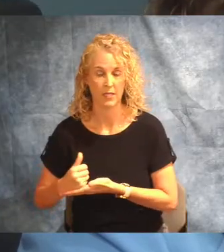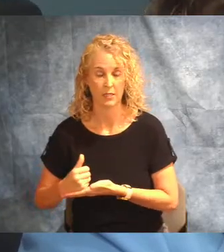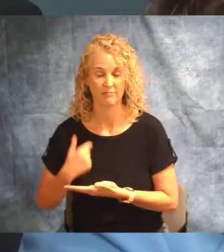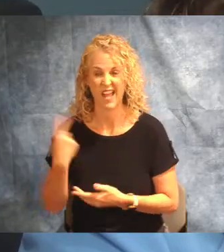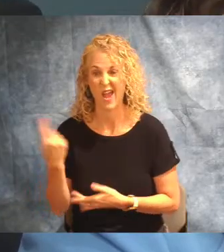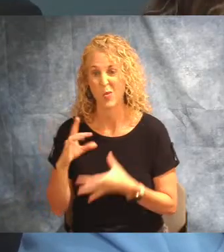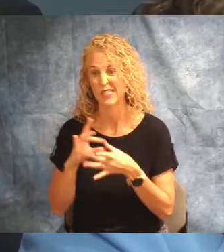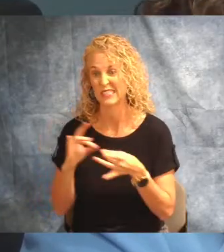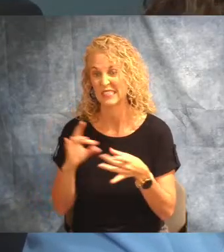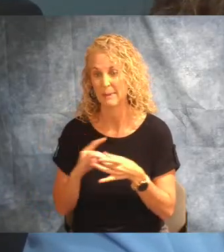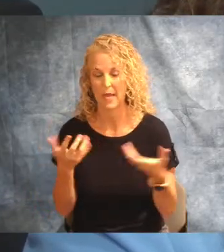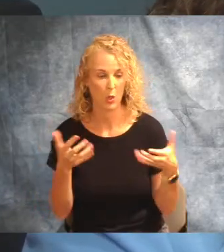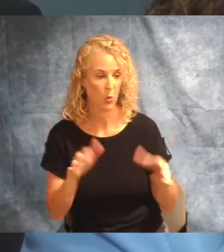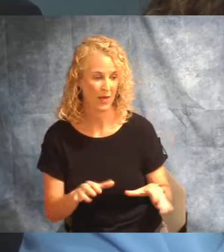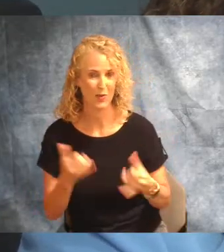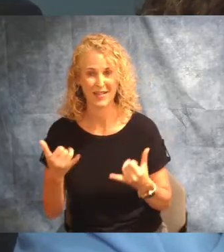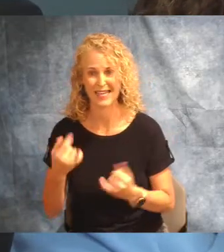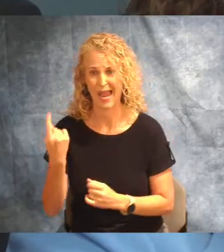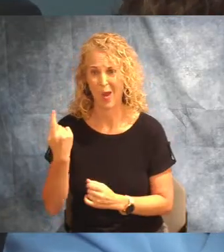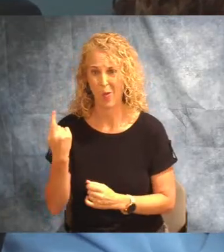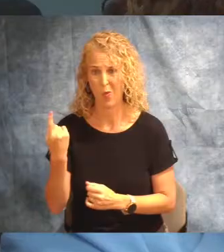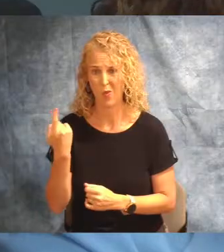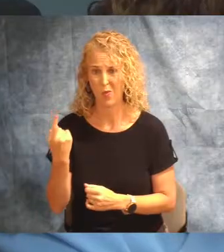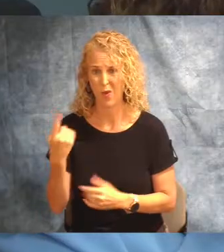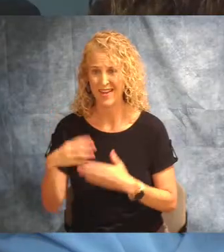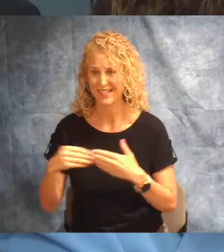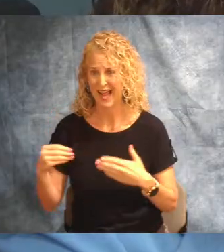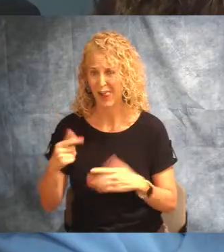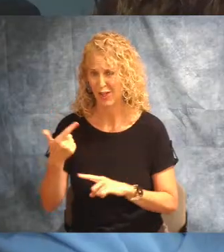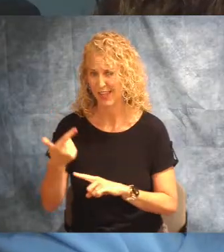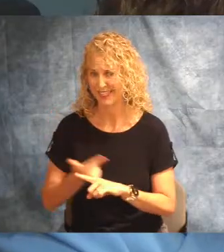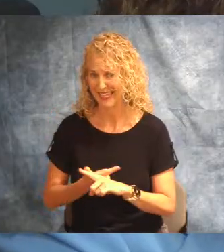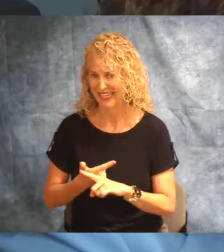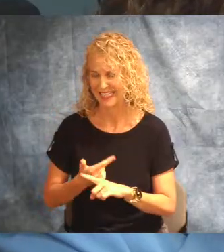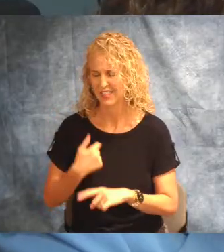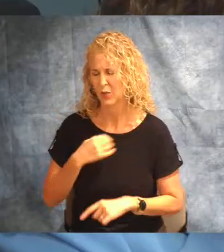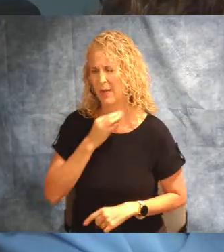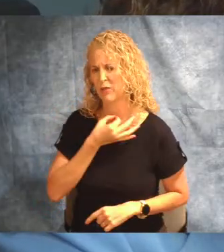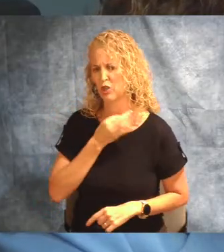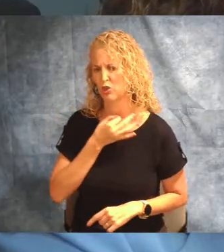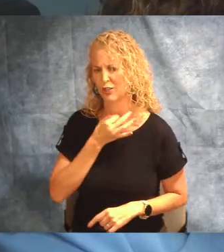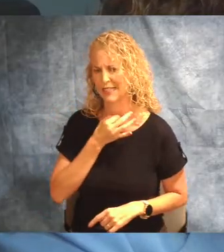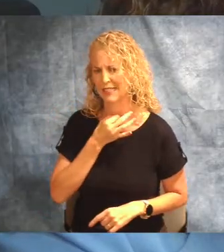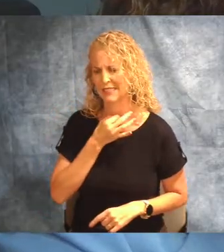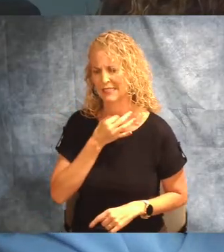"Oh, we don't want now we doing $1 leases." So, I'm just want to make sure that we're